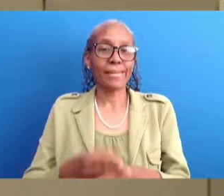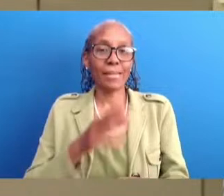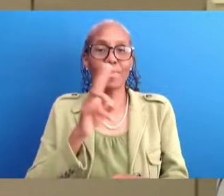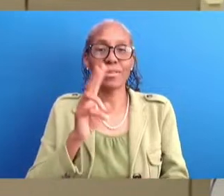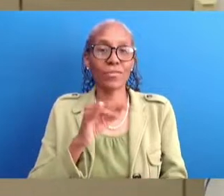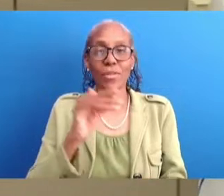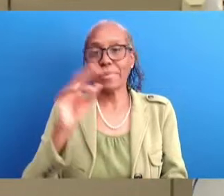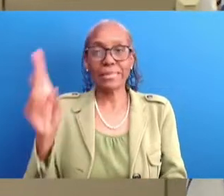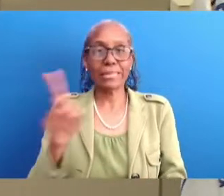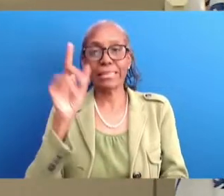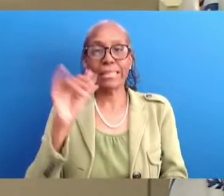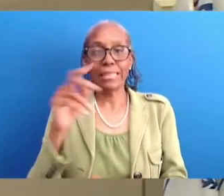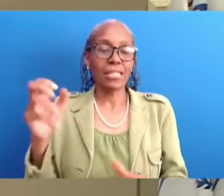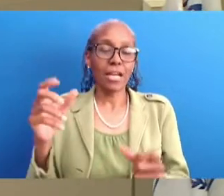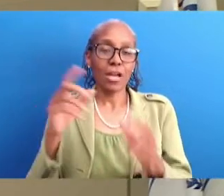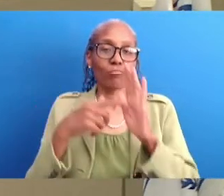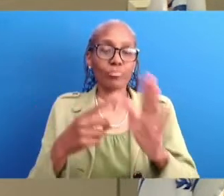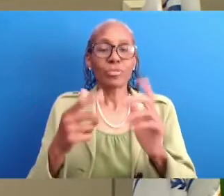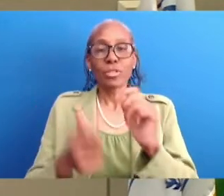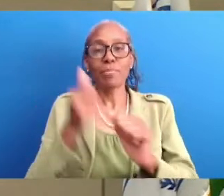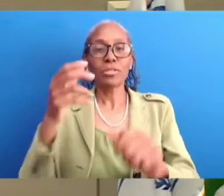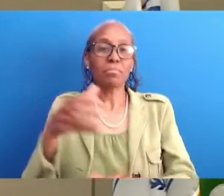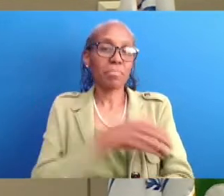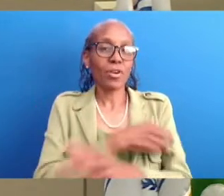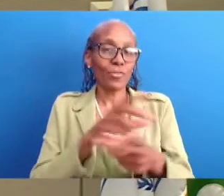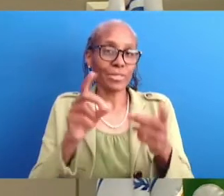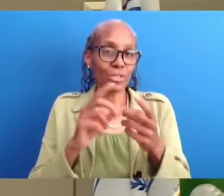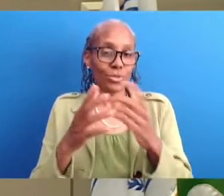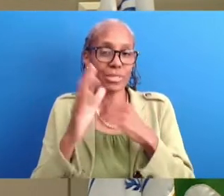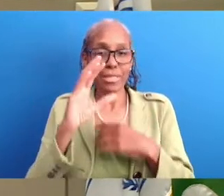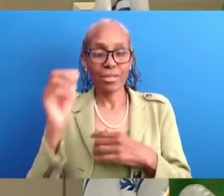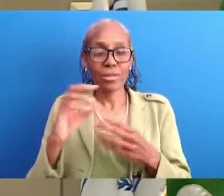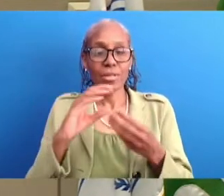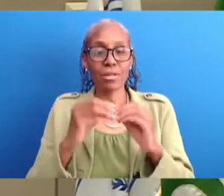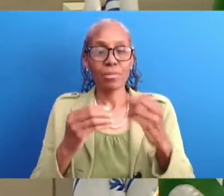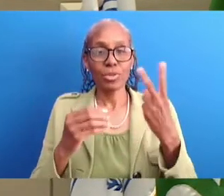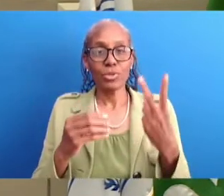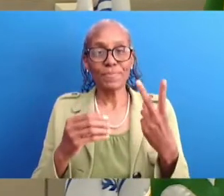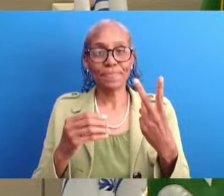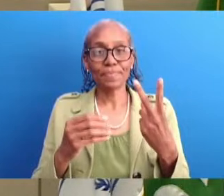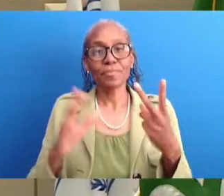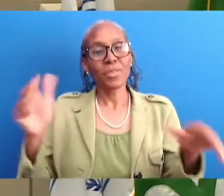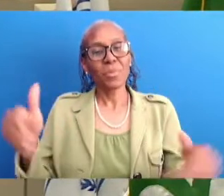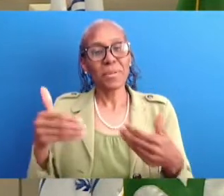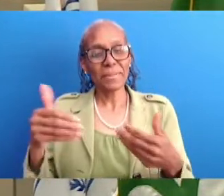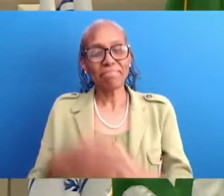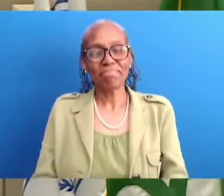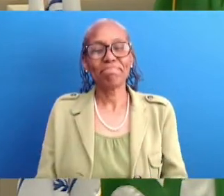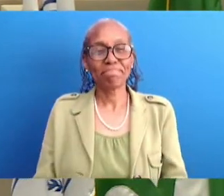GOOD AFTERNOON, MY NAME IS VILMA D. LEAKE AND I REPRESENT